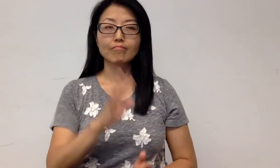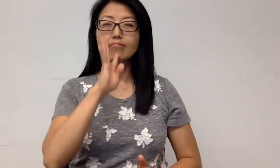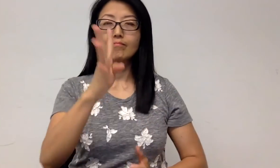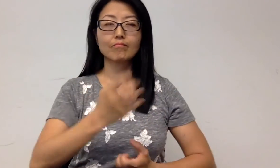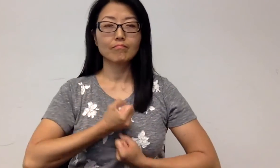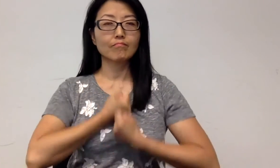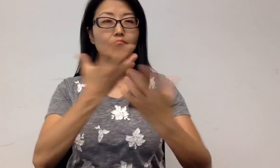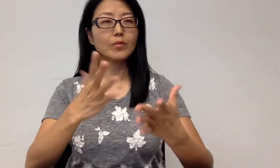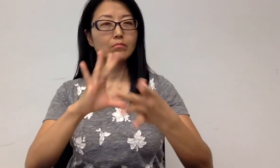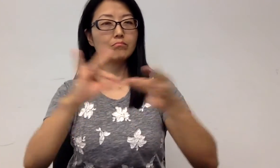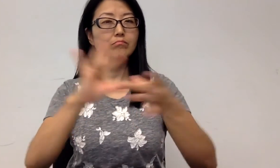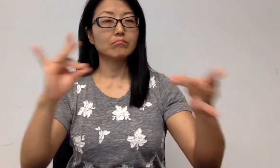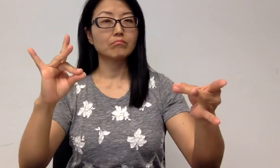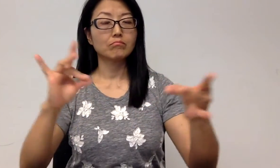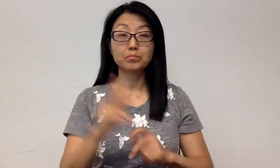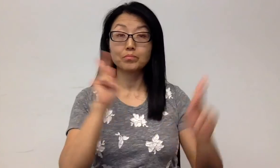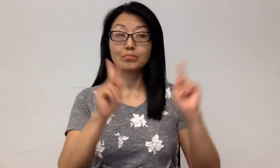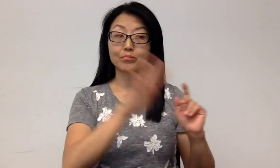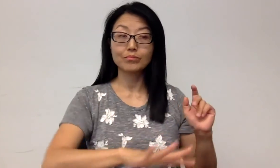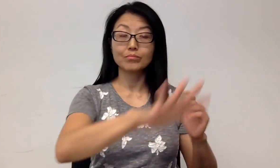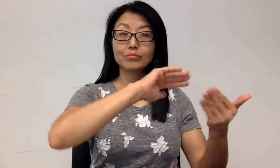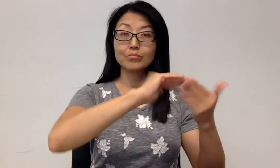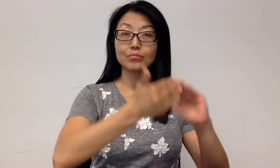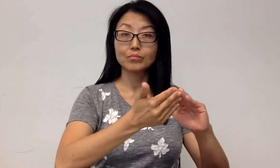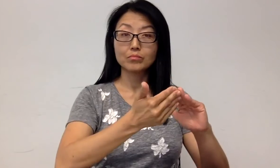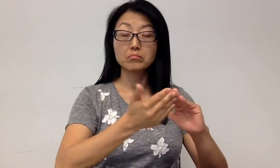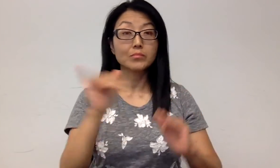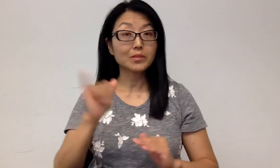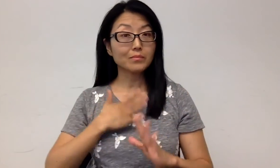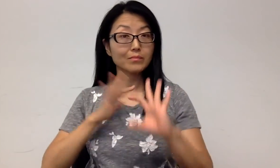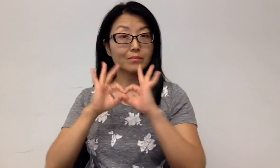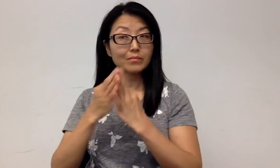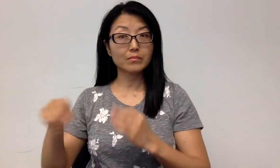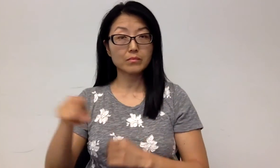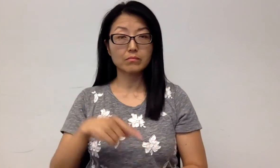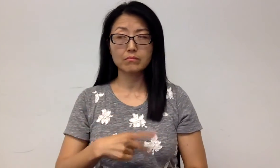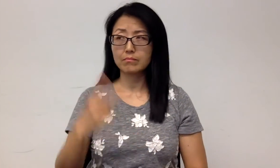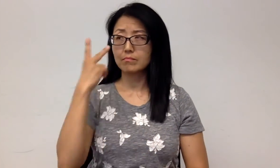speaking up when I see people in my community — or even my own family —